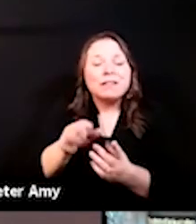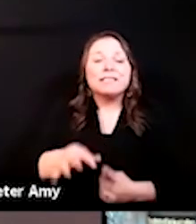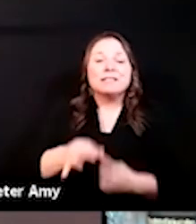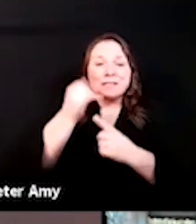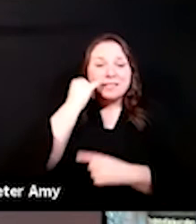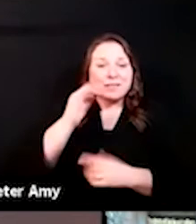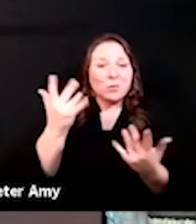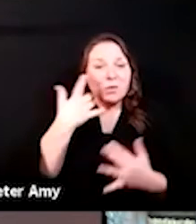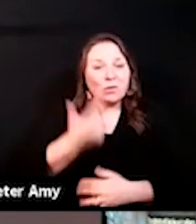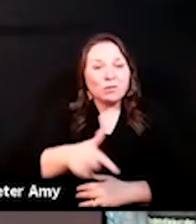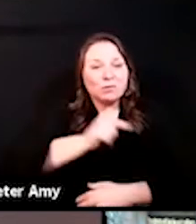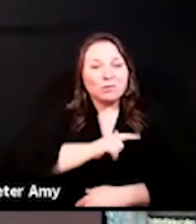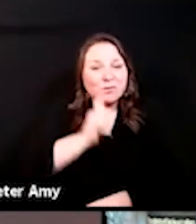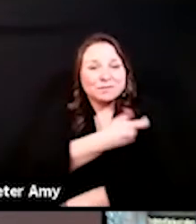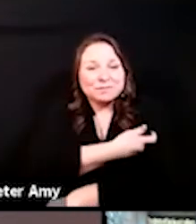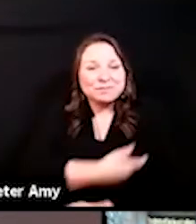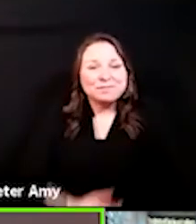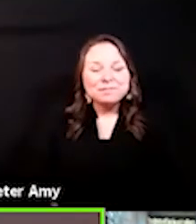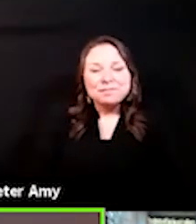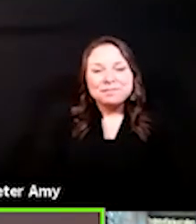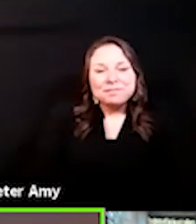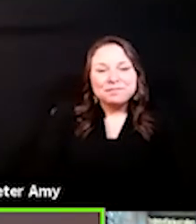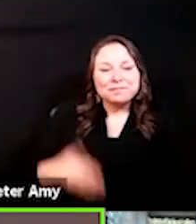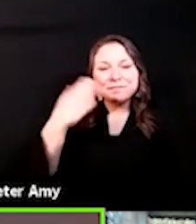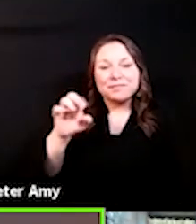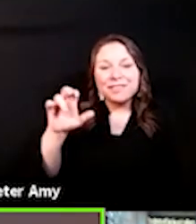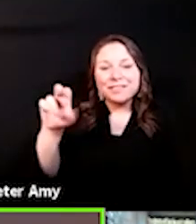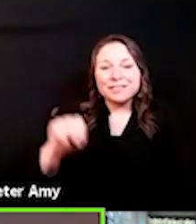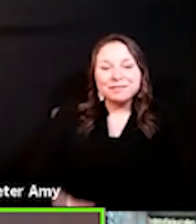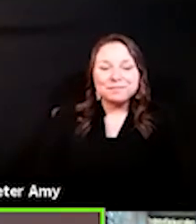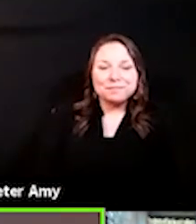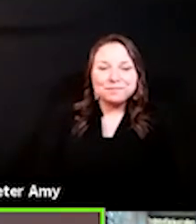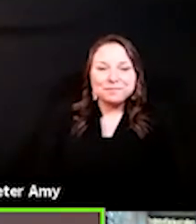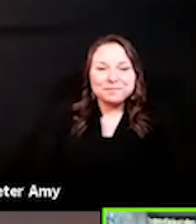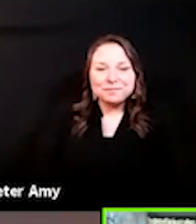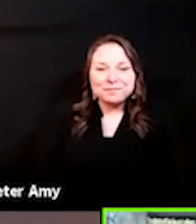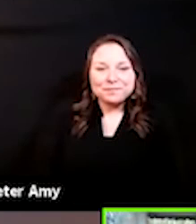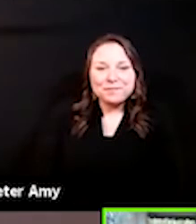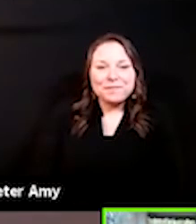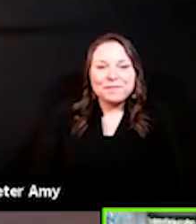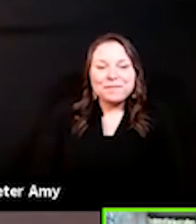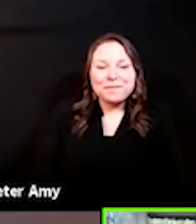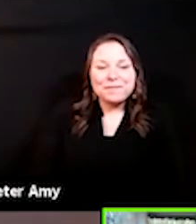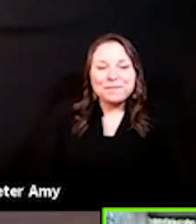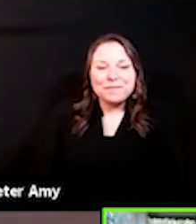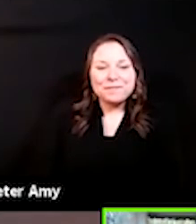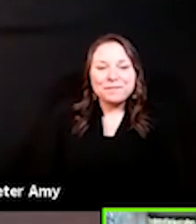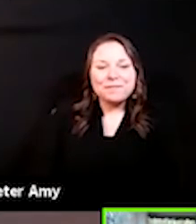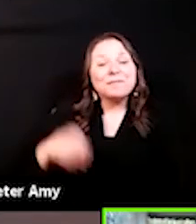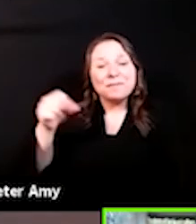YOU ARE WAITING YOUR TURN TO GET VACCINATED. » GREAT. THANK YOU. ERIN? » YEAH. I WOULD SAY I THINK